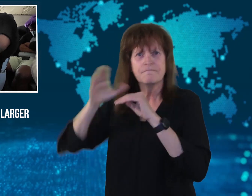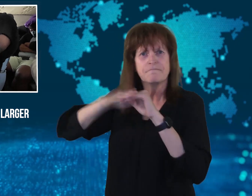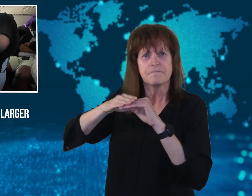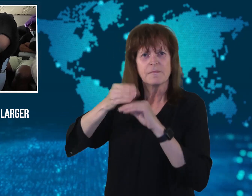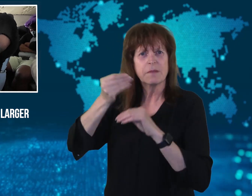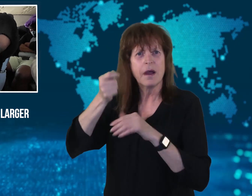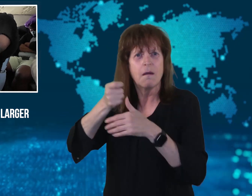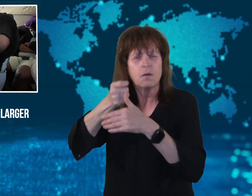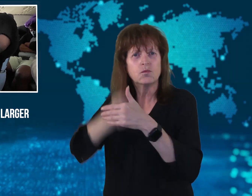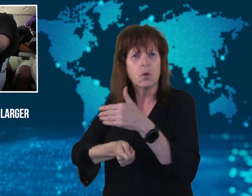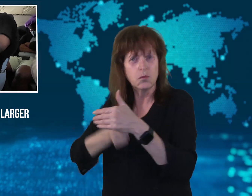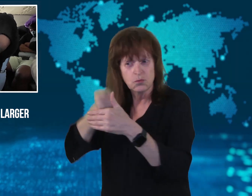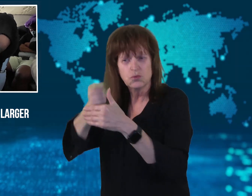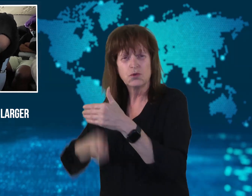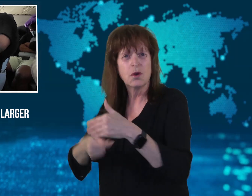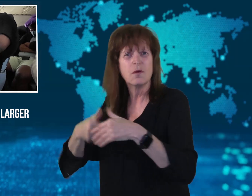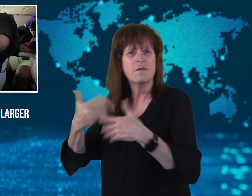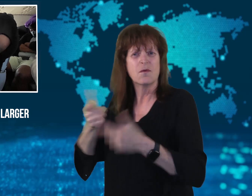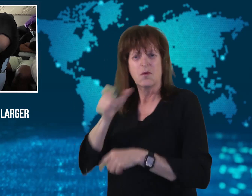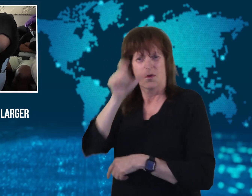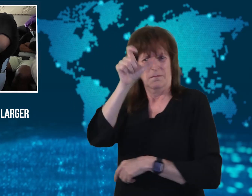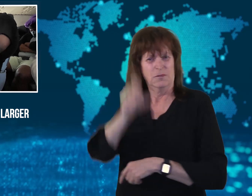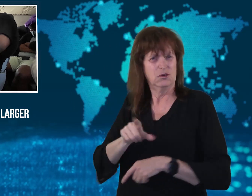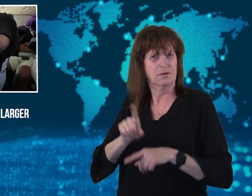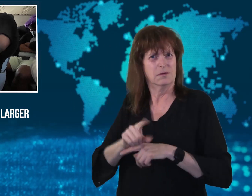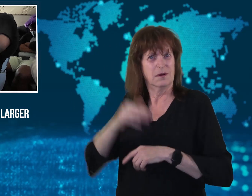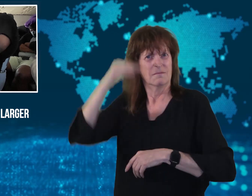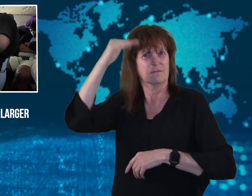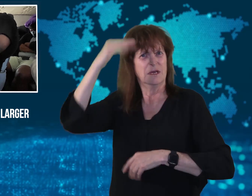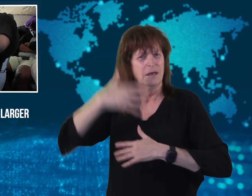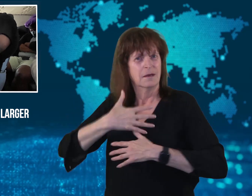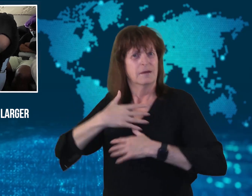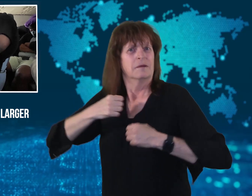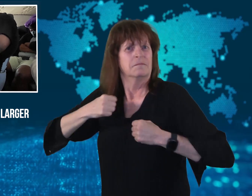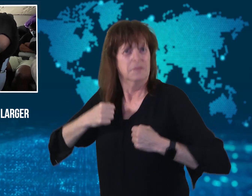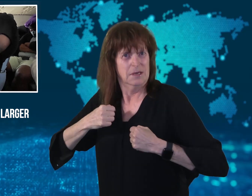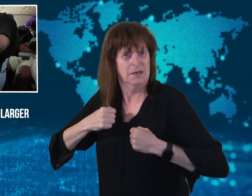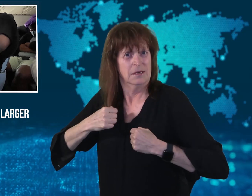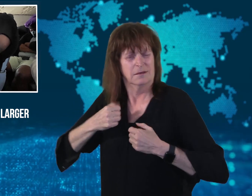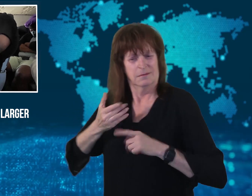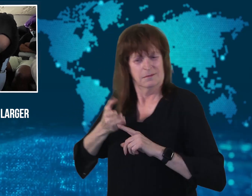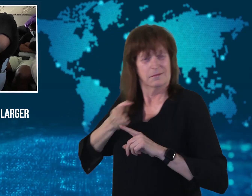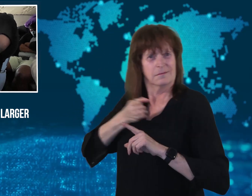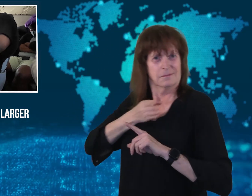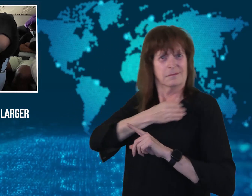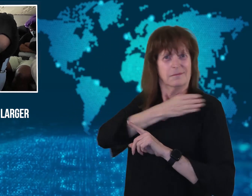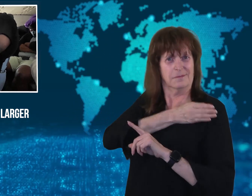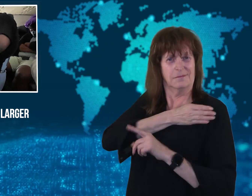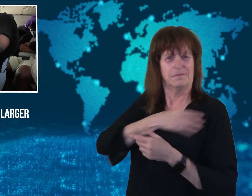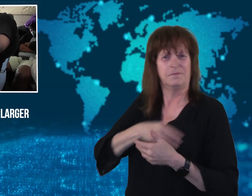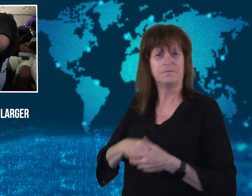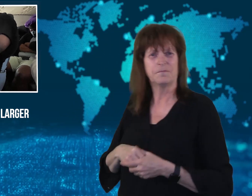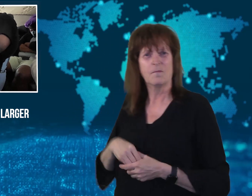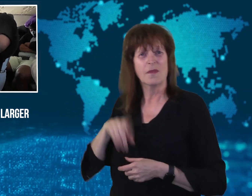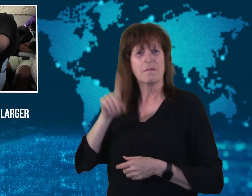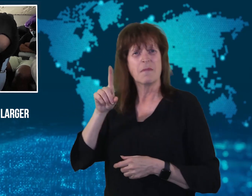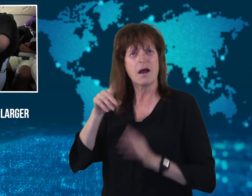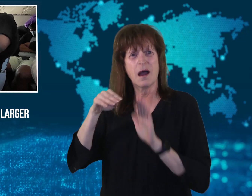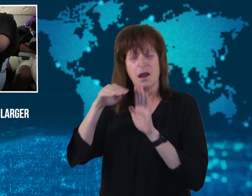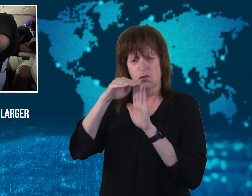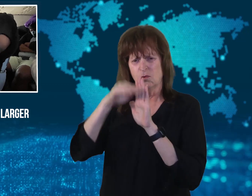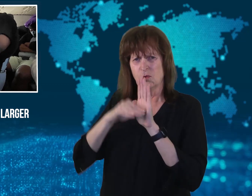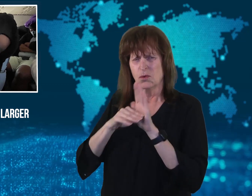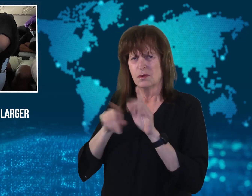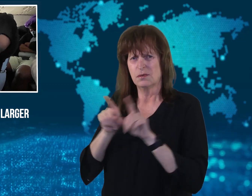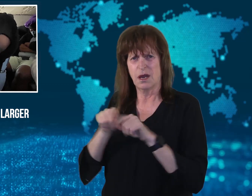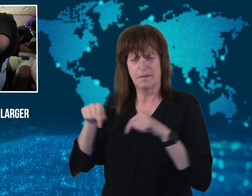in recent years, but the rules are being scrutinized.